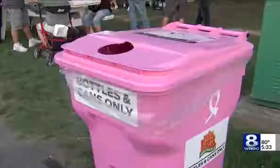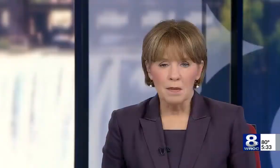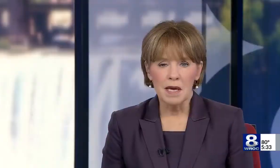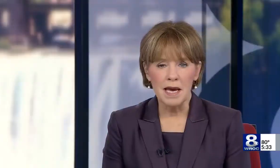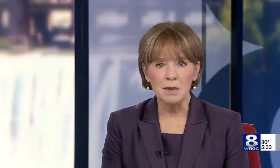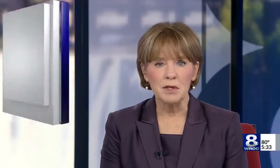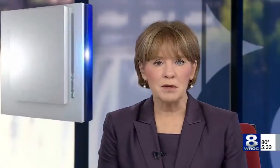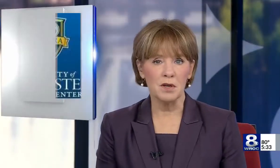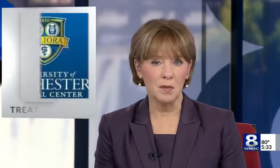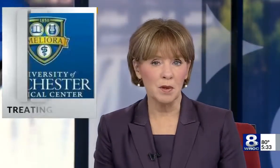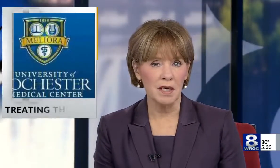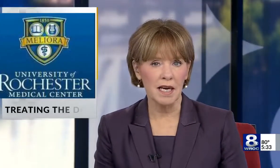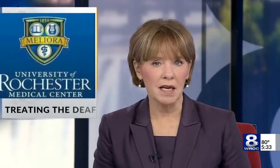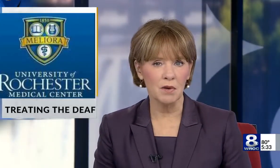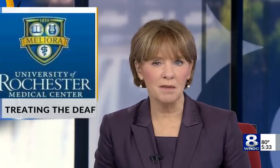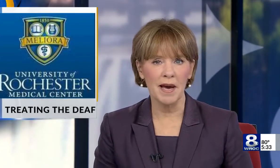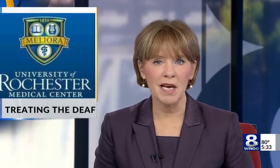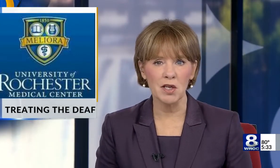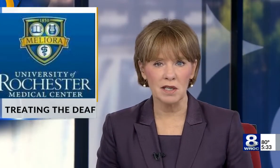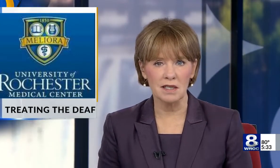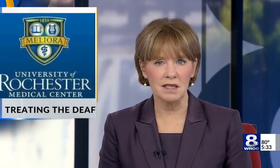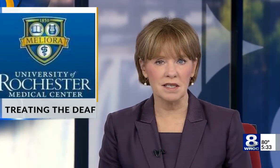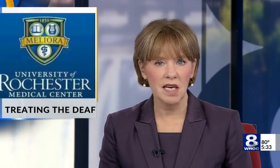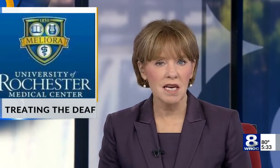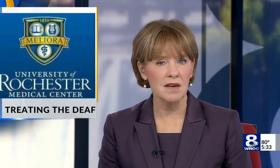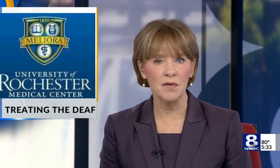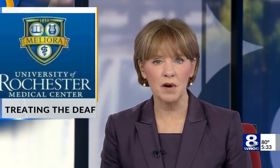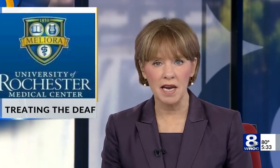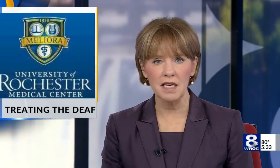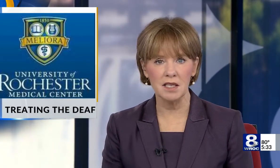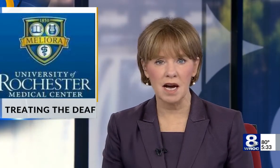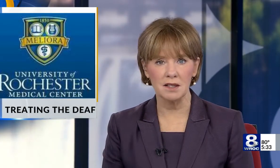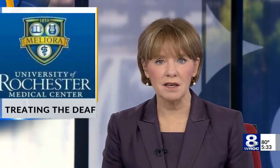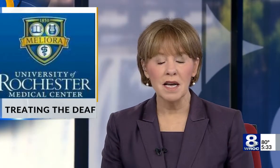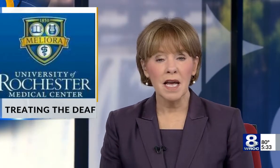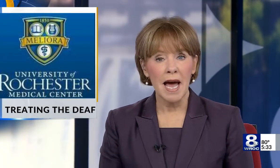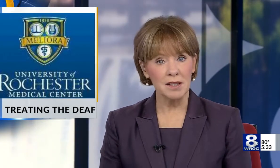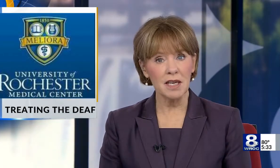((MAUREEN/OTS)) don't steal the bottles out of the pink bins. We worked really hard to get these in here and i'm here every day, morning to night working as hard as I GOES TO UPSTATE CANCER CENTER, THE AMERICAN CANCER SOCIETY, AS WELL AS THE CAROL M. BALDWIN FUND. BEING ABLE TO COMMUNICATE WITH PATIENTS IS KEY FOR ANY